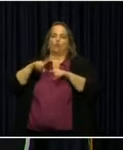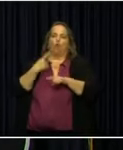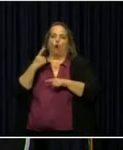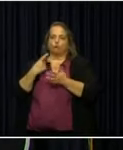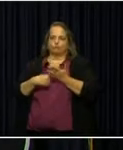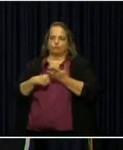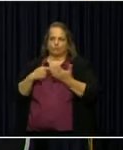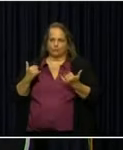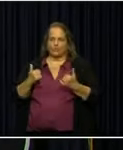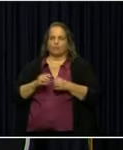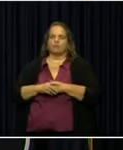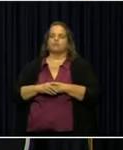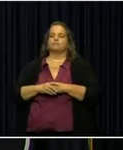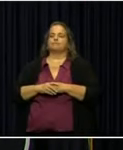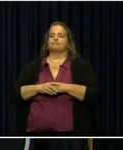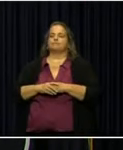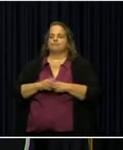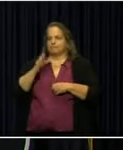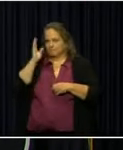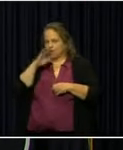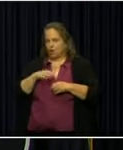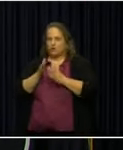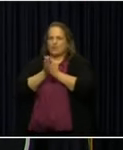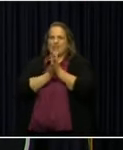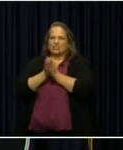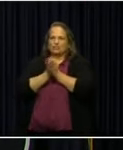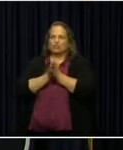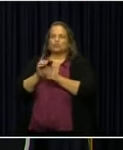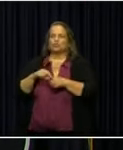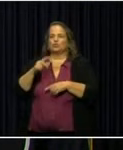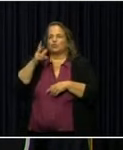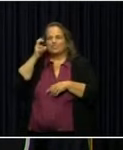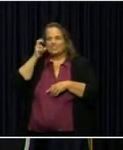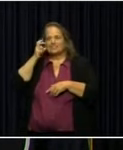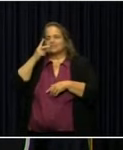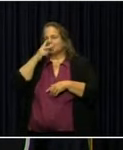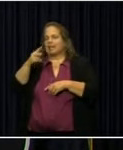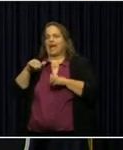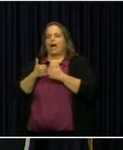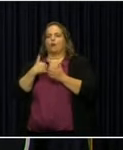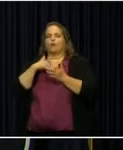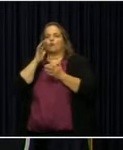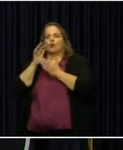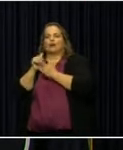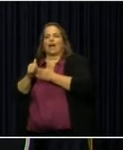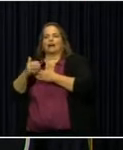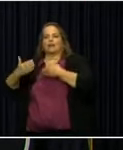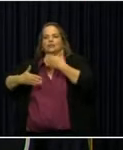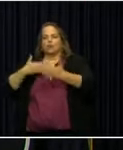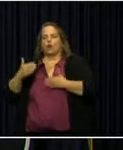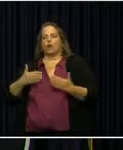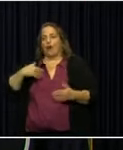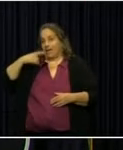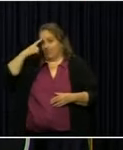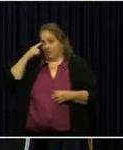MOURNING, AND LET'S MAKE SURE THAT WE GIVE THEM THE RESPECT. OUR FLAGS ARE STILL FLYING AT